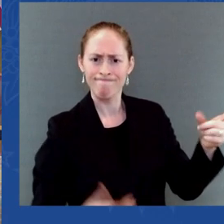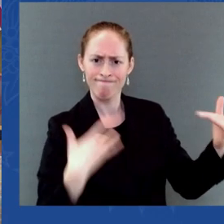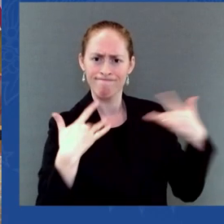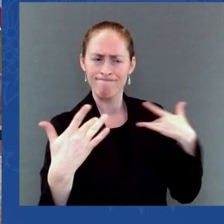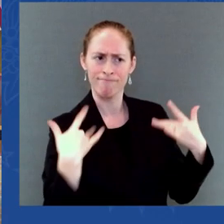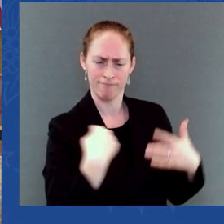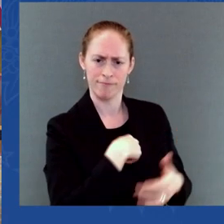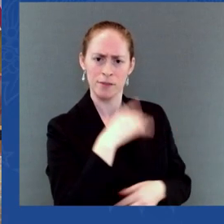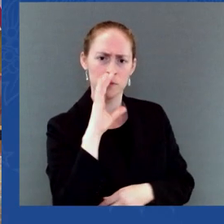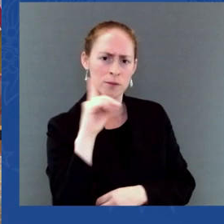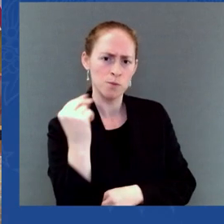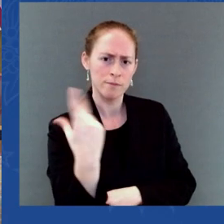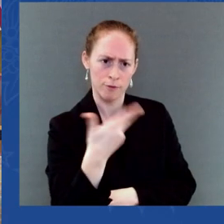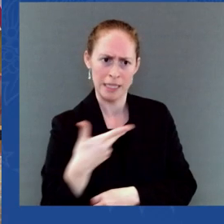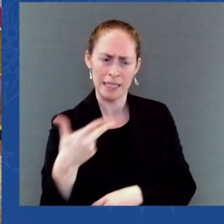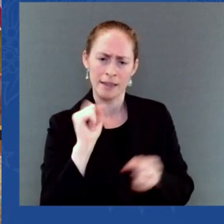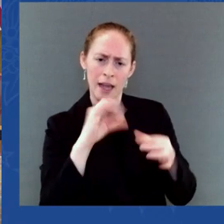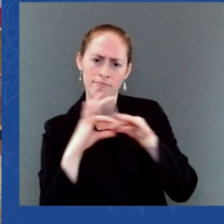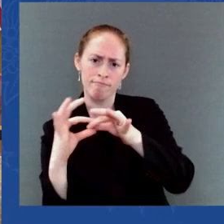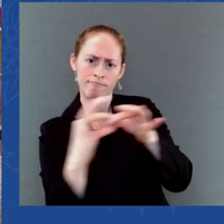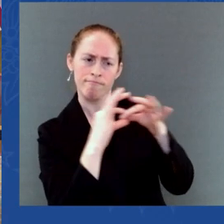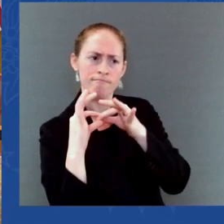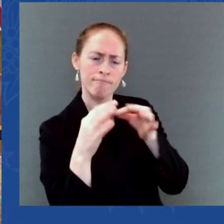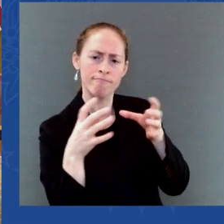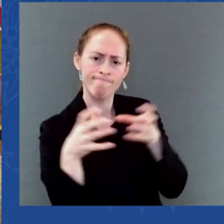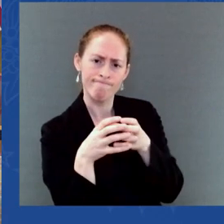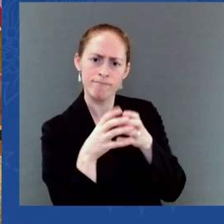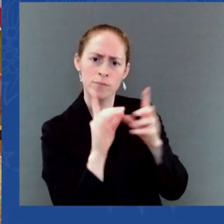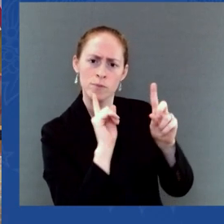China 14.4 percent.